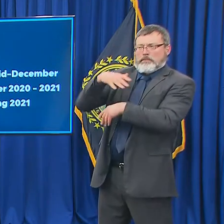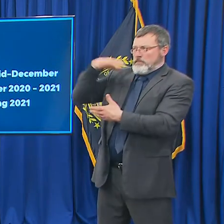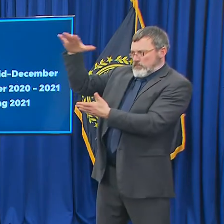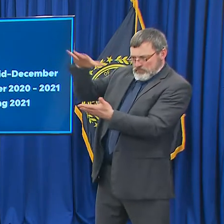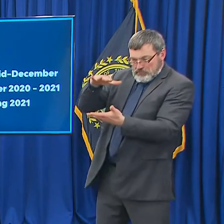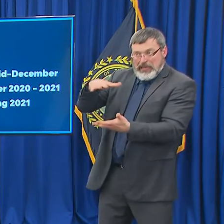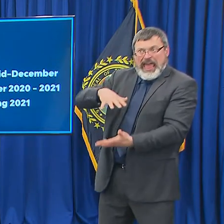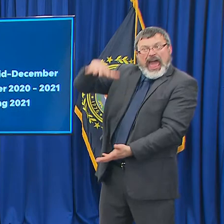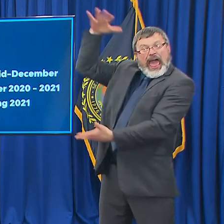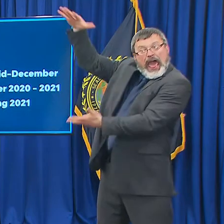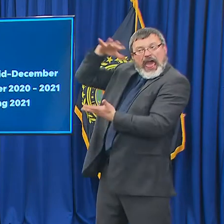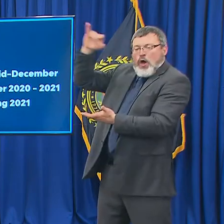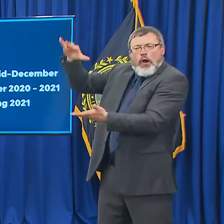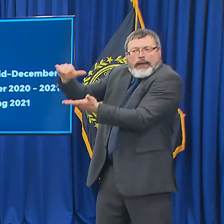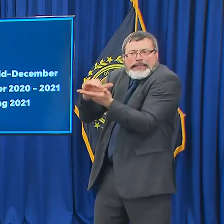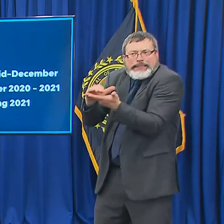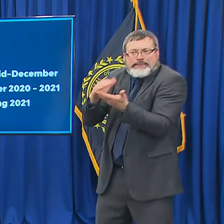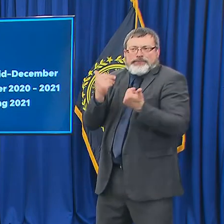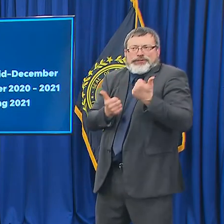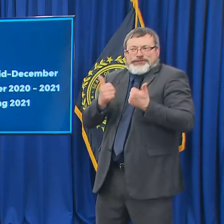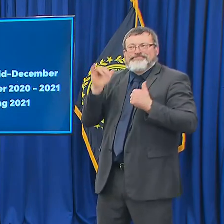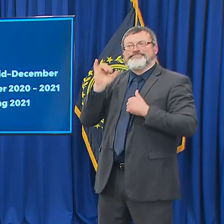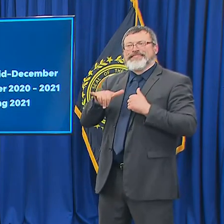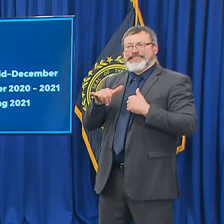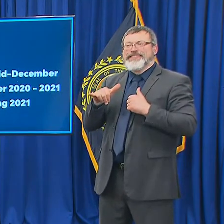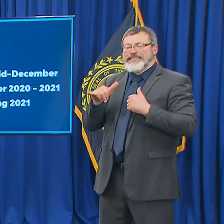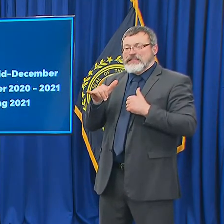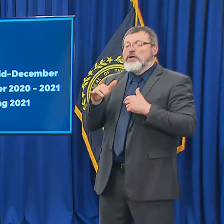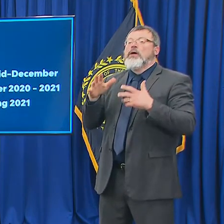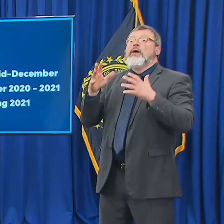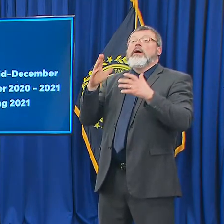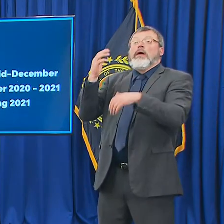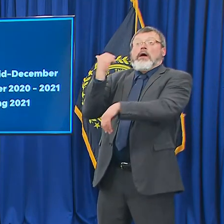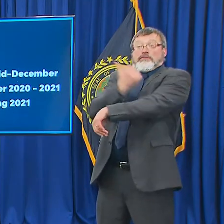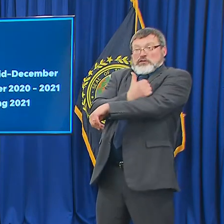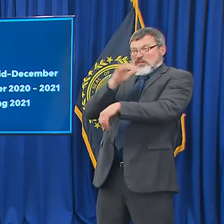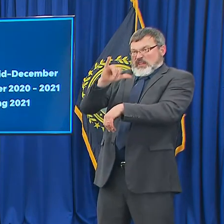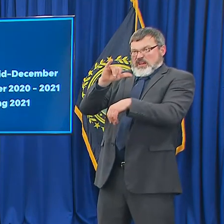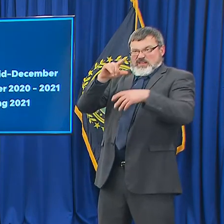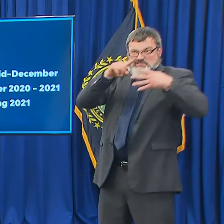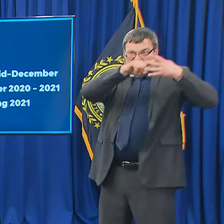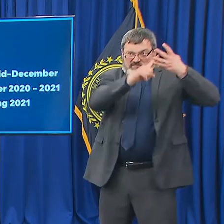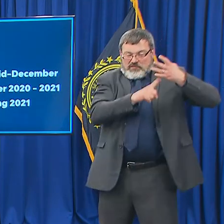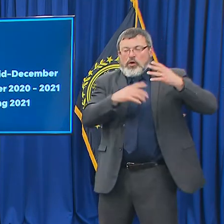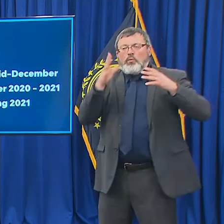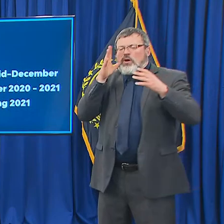and we're really fortunate in New Hampshire to have great partnerships and these partners are going to help us and collaborate together